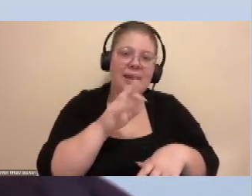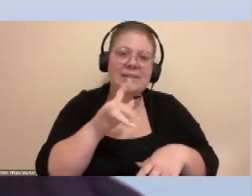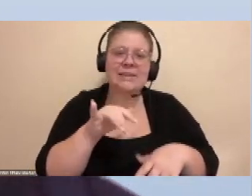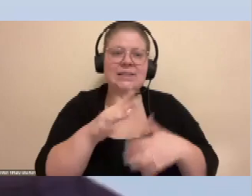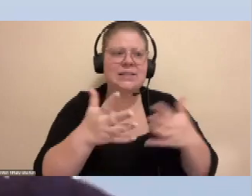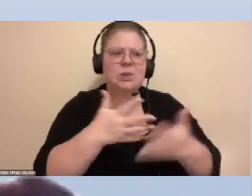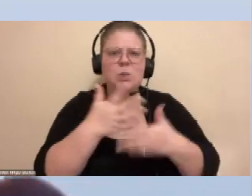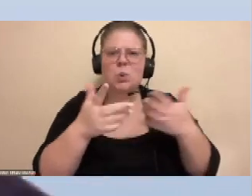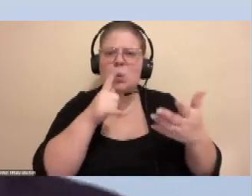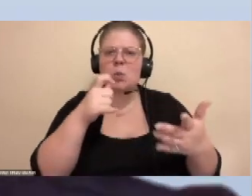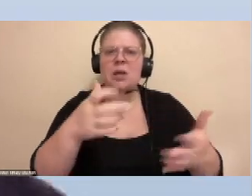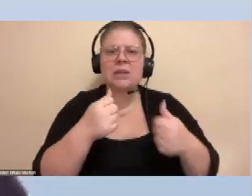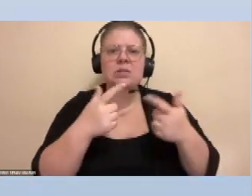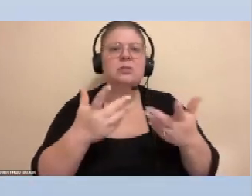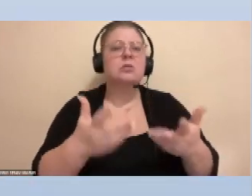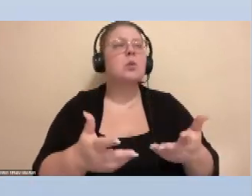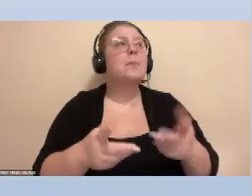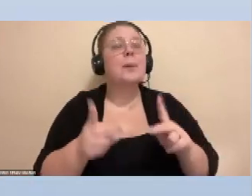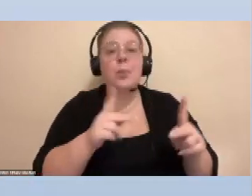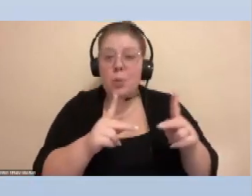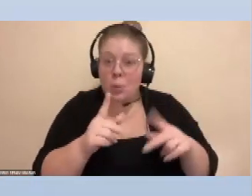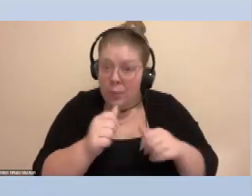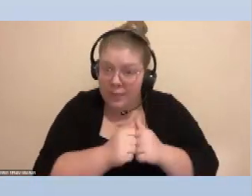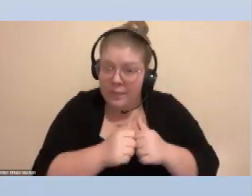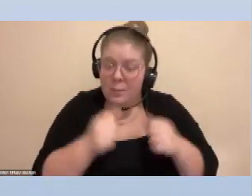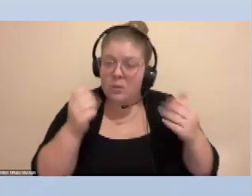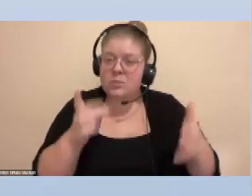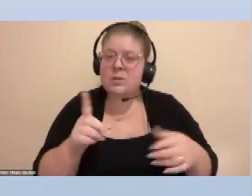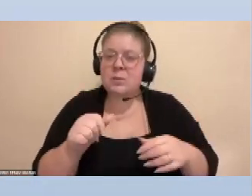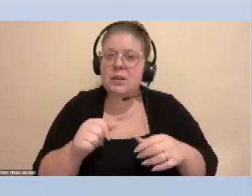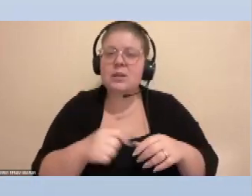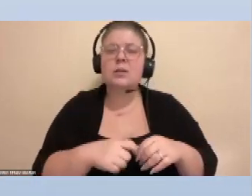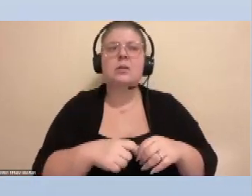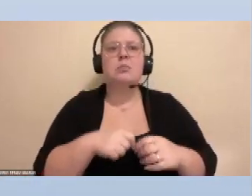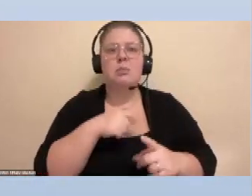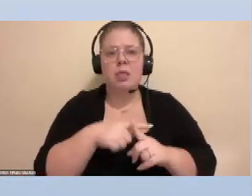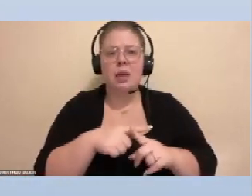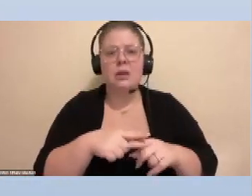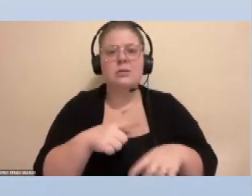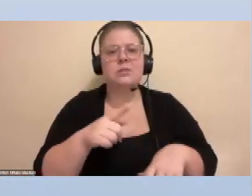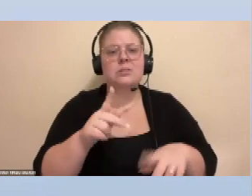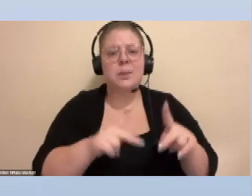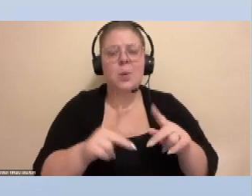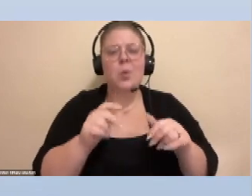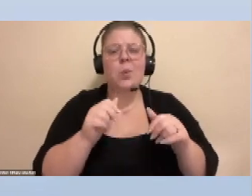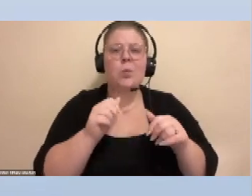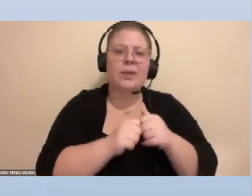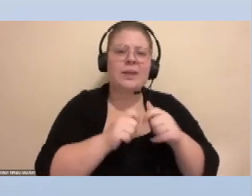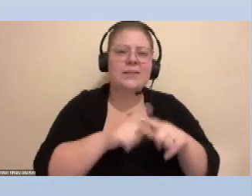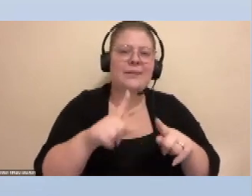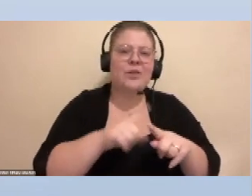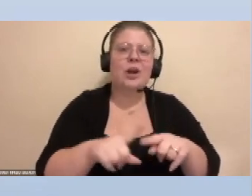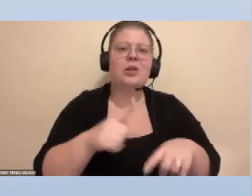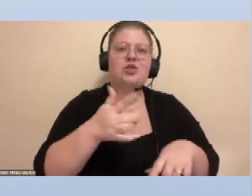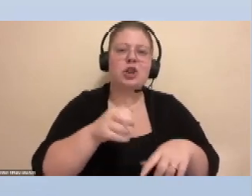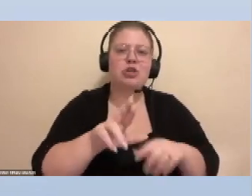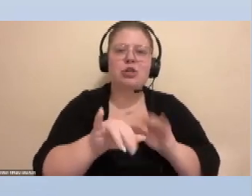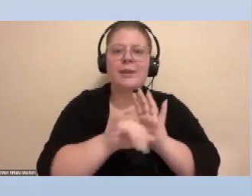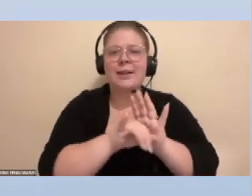people with multiple disabilities, and people with diverse sexual orientations and gender identities. I think it's a.